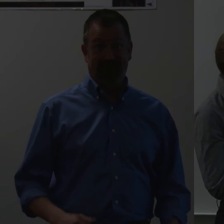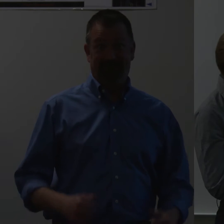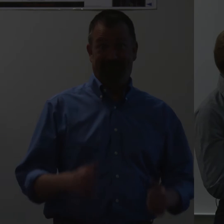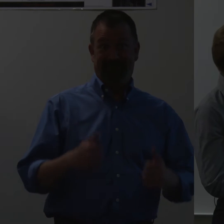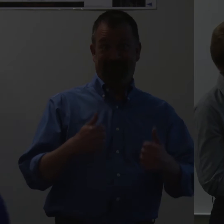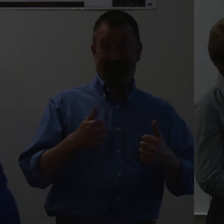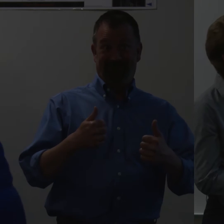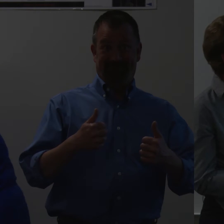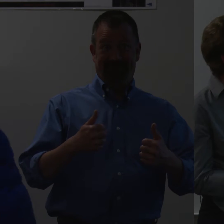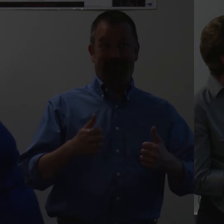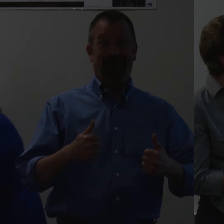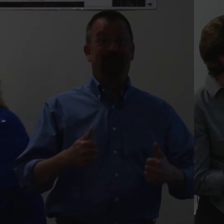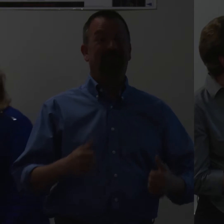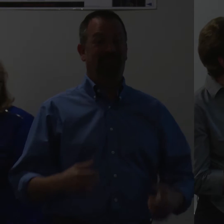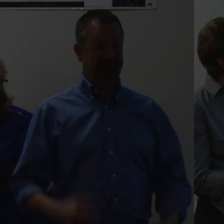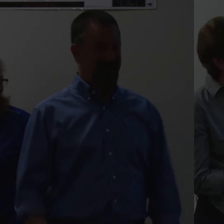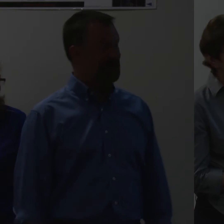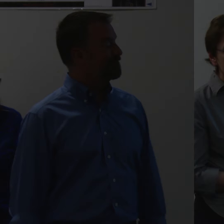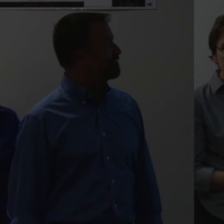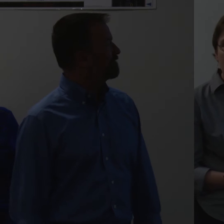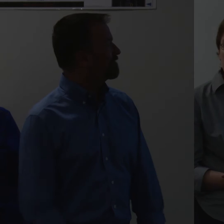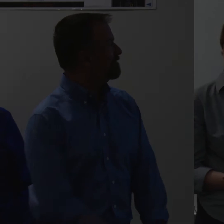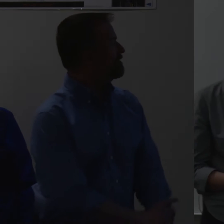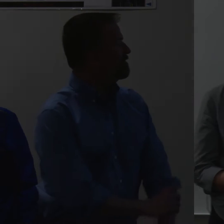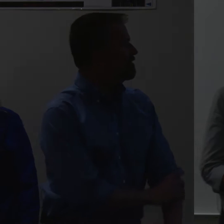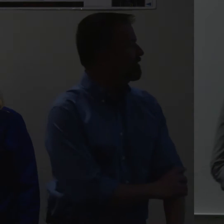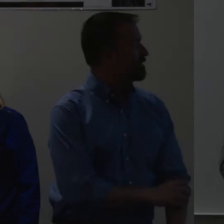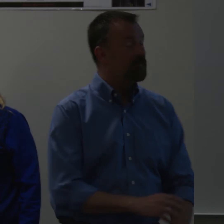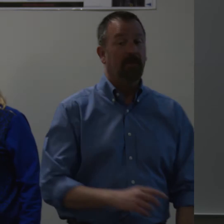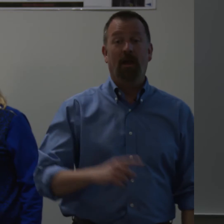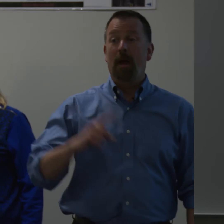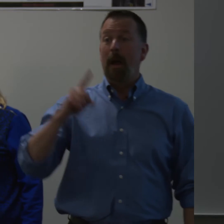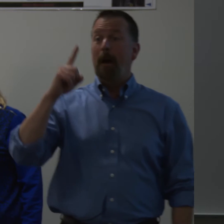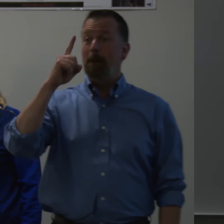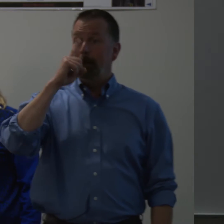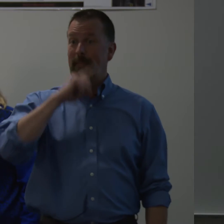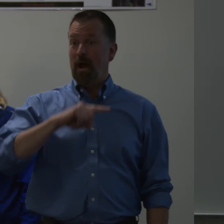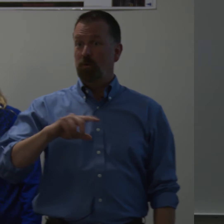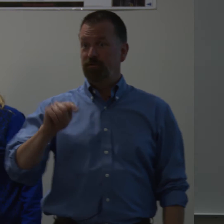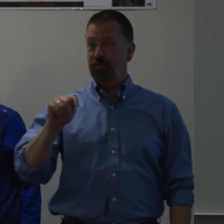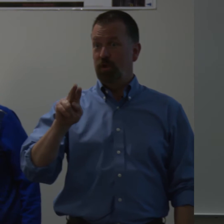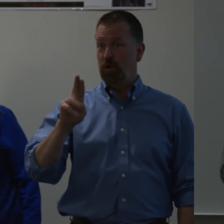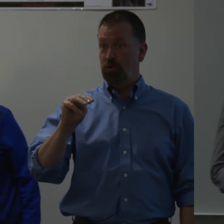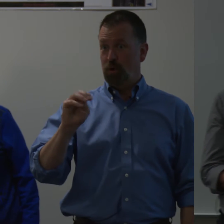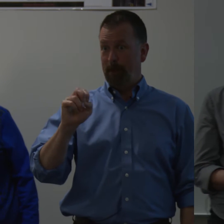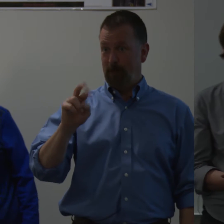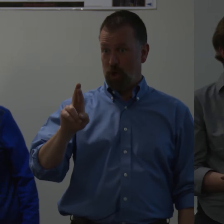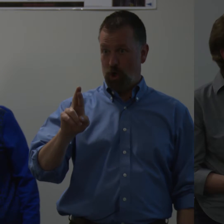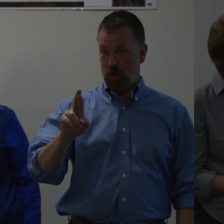Yes. That's good. Right. So these are pictures that were actually taken of a mouse tumor growing in--